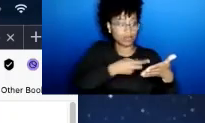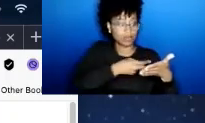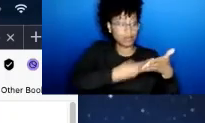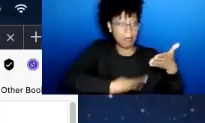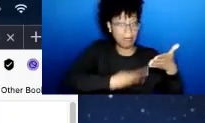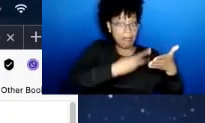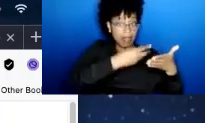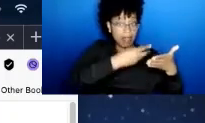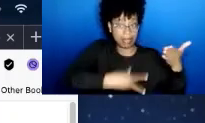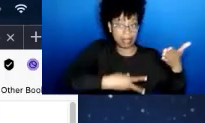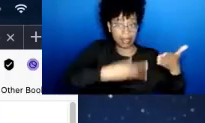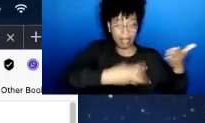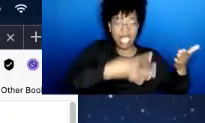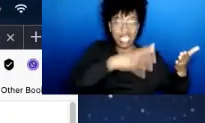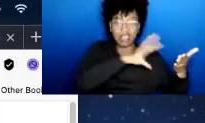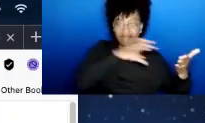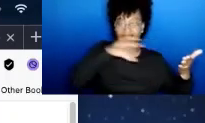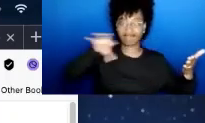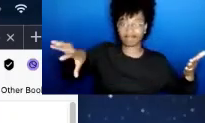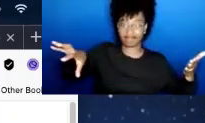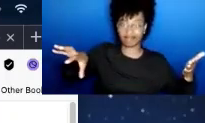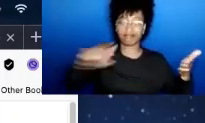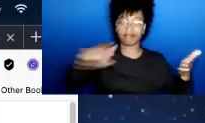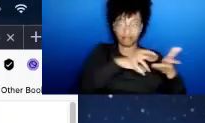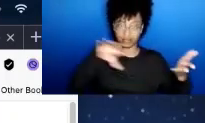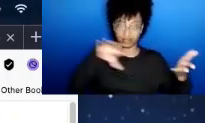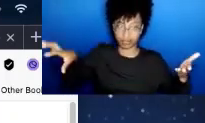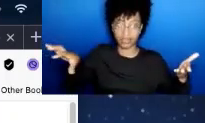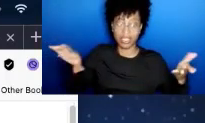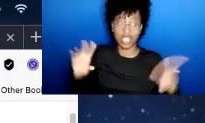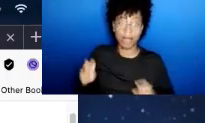and as you see, you can load 06:40:38 up images of yourselves here, and